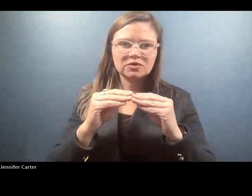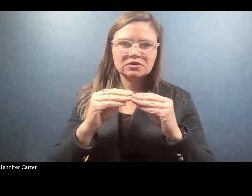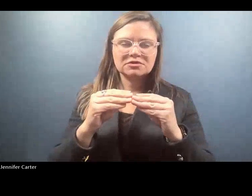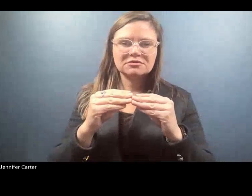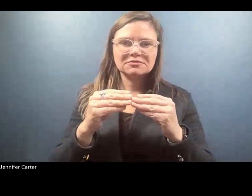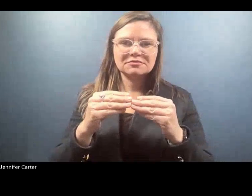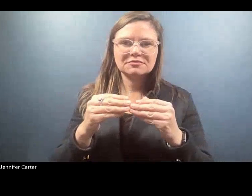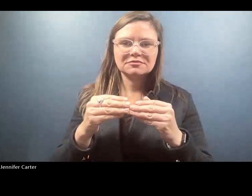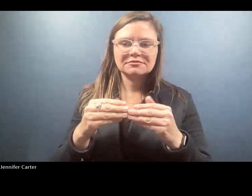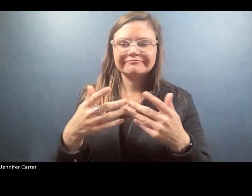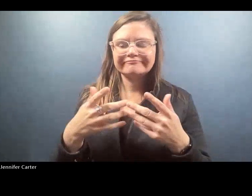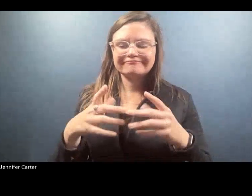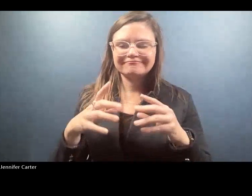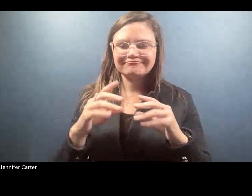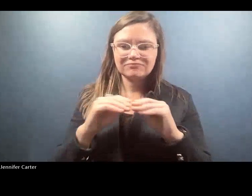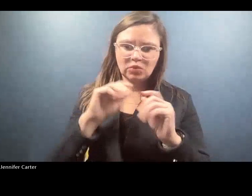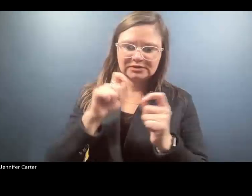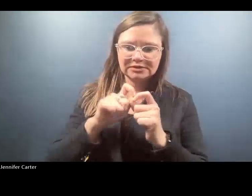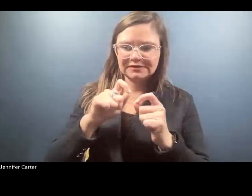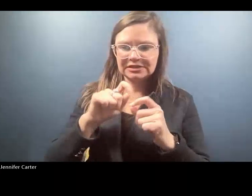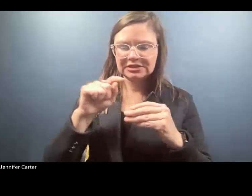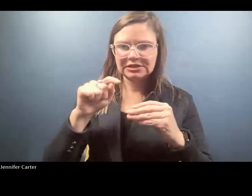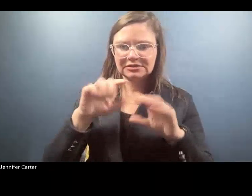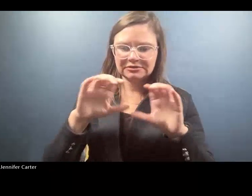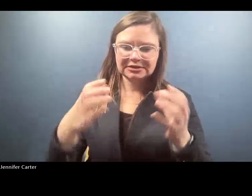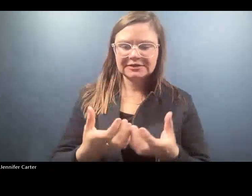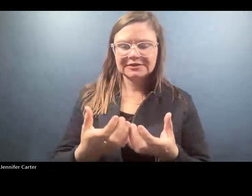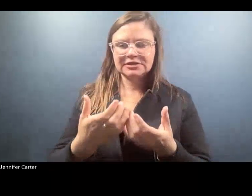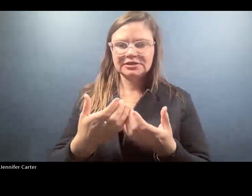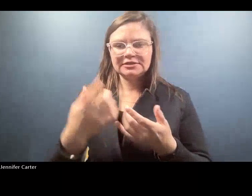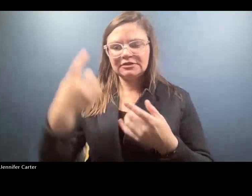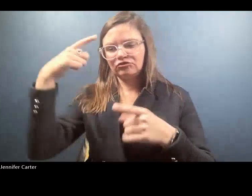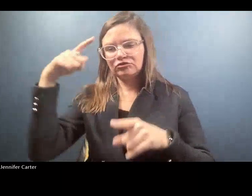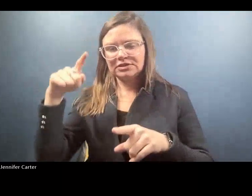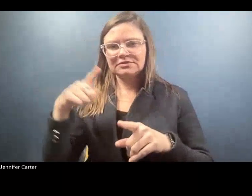within that scope that we, you know, agreed on. But yes, it was definitely a challenge to